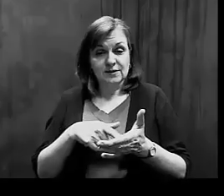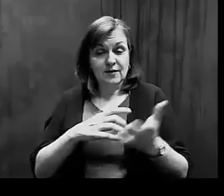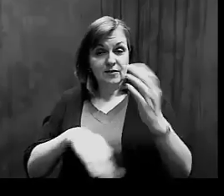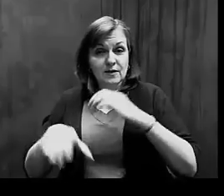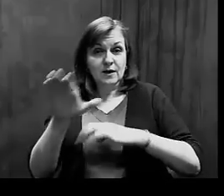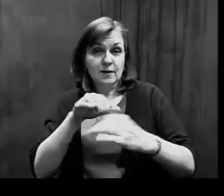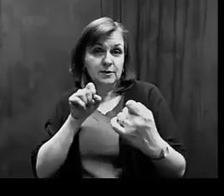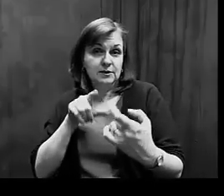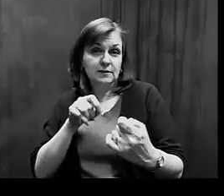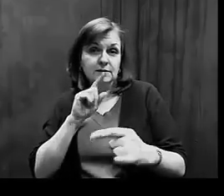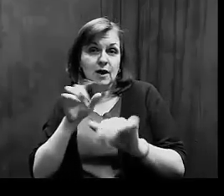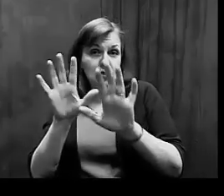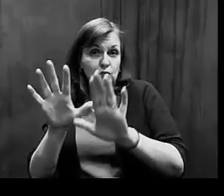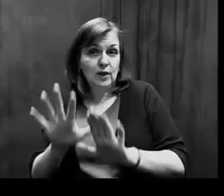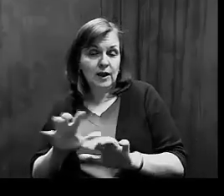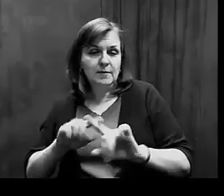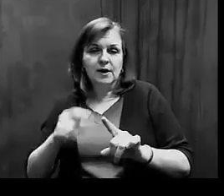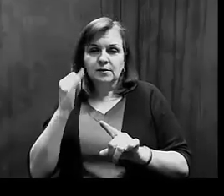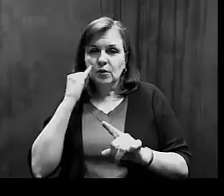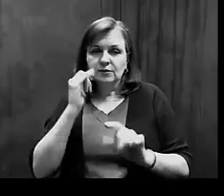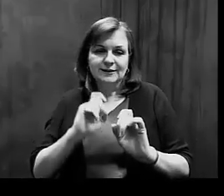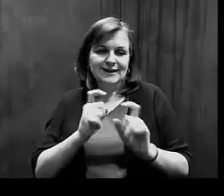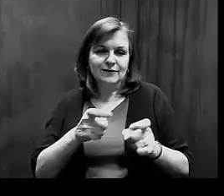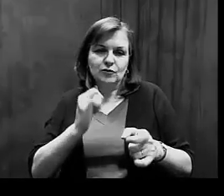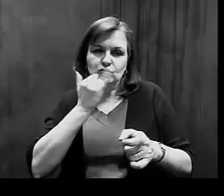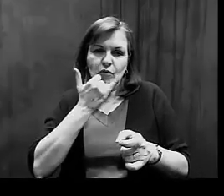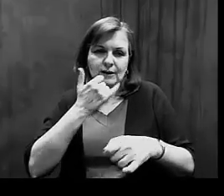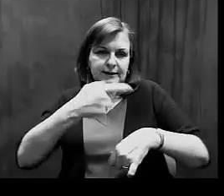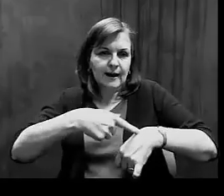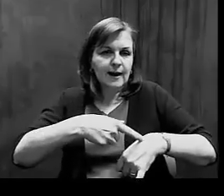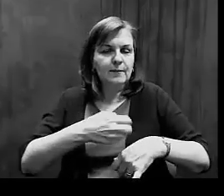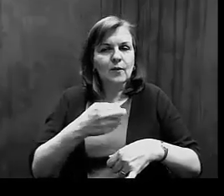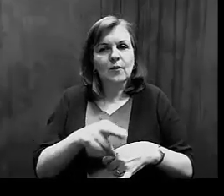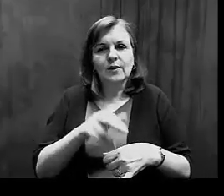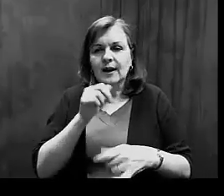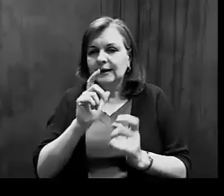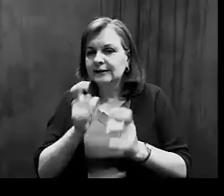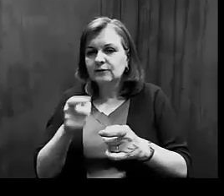chemical signals are great but if they're not delivered in the correct sequence if they're not